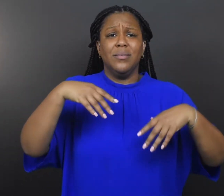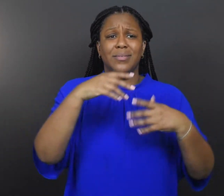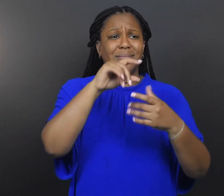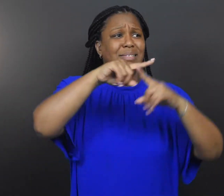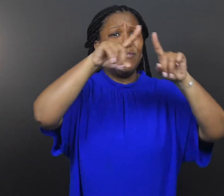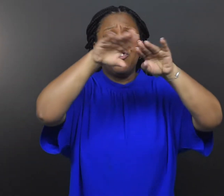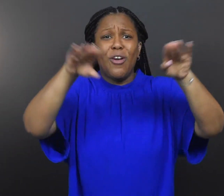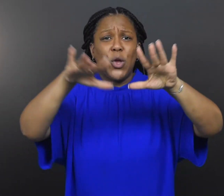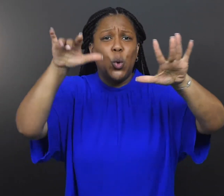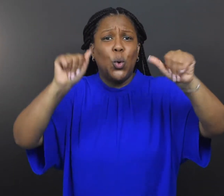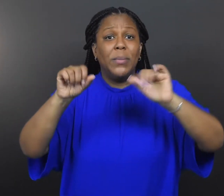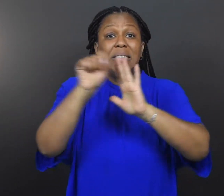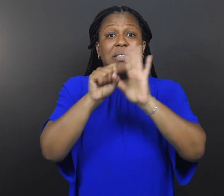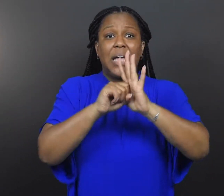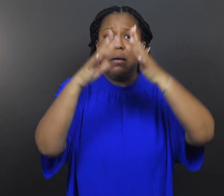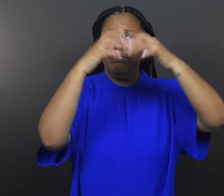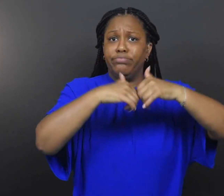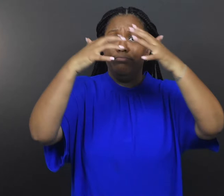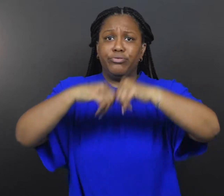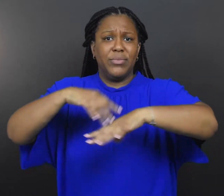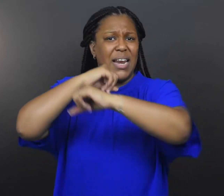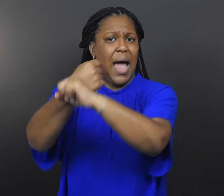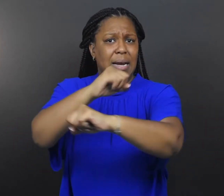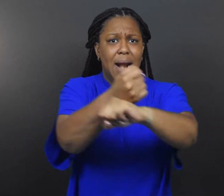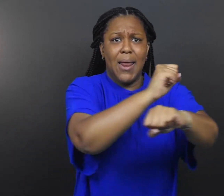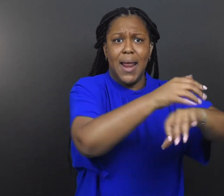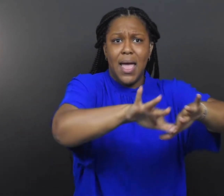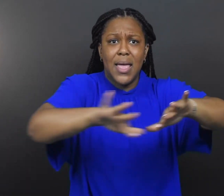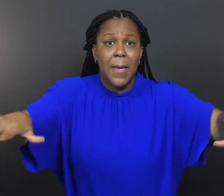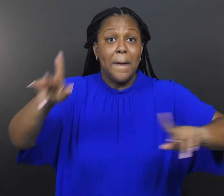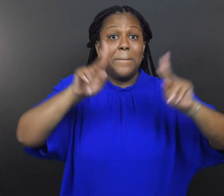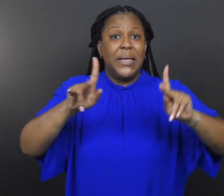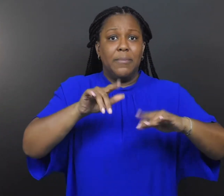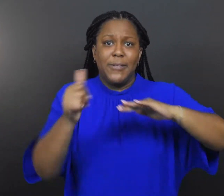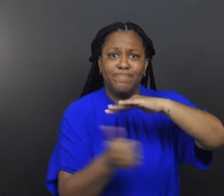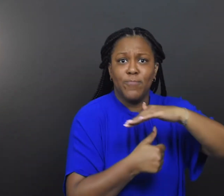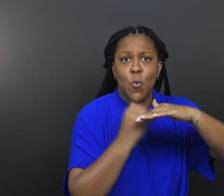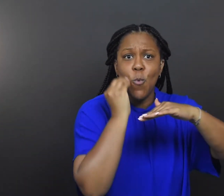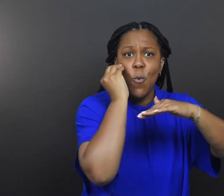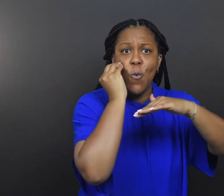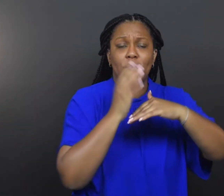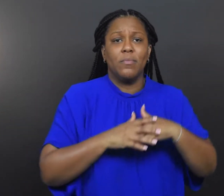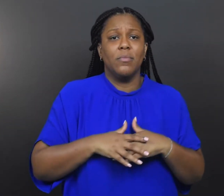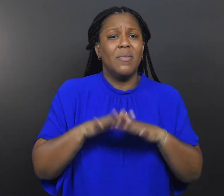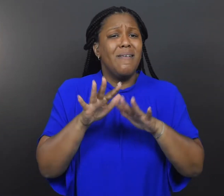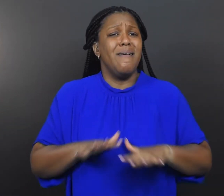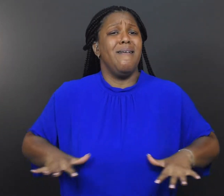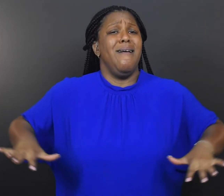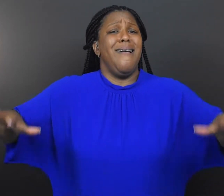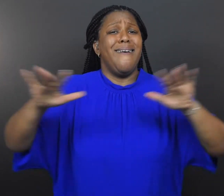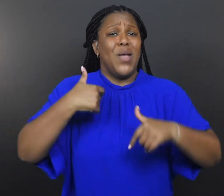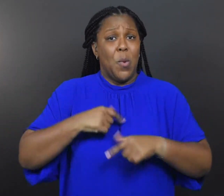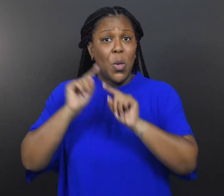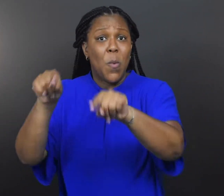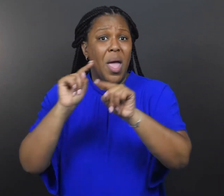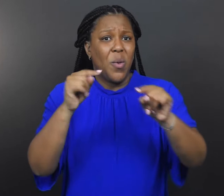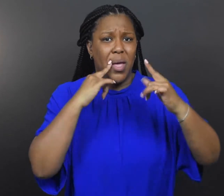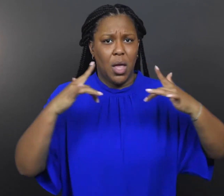lockdowns, and people hunkered down at home. “Everywhere we went was a ghost town.